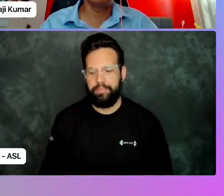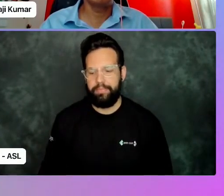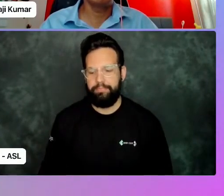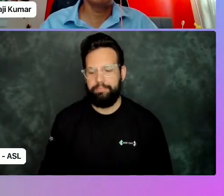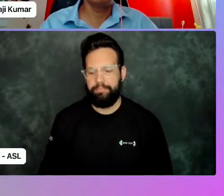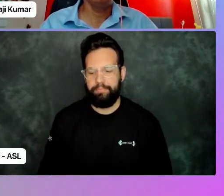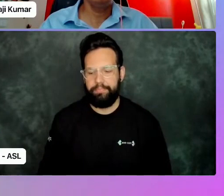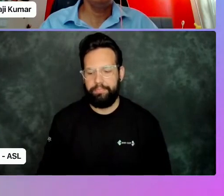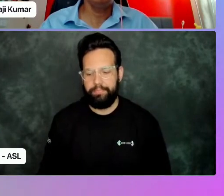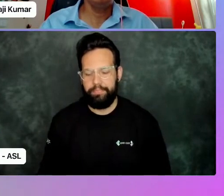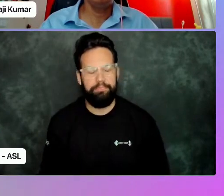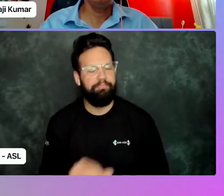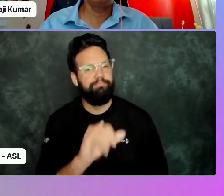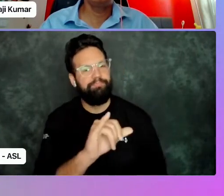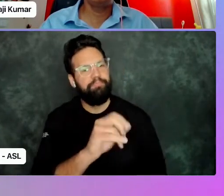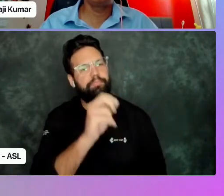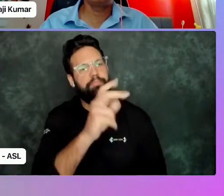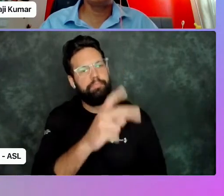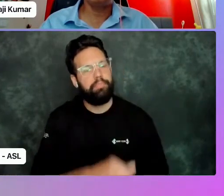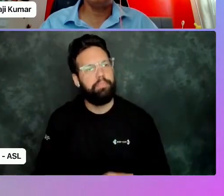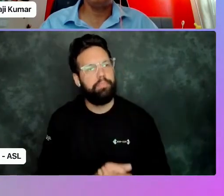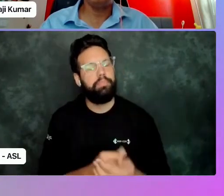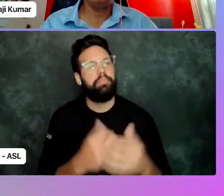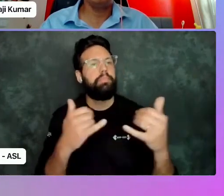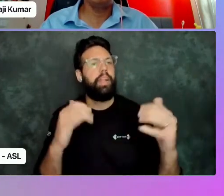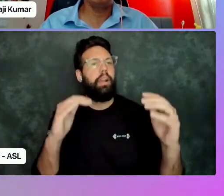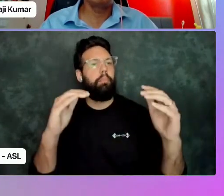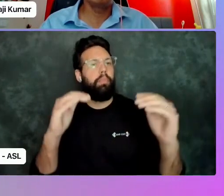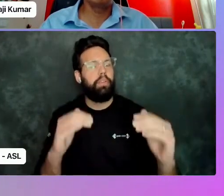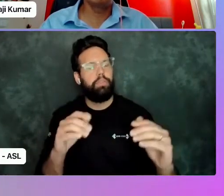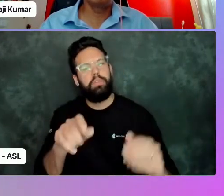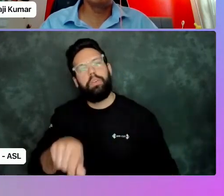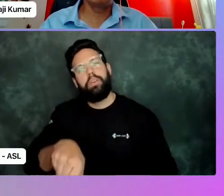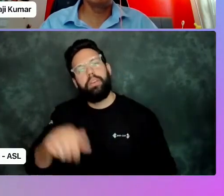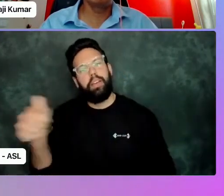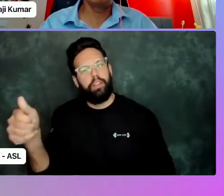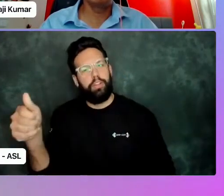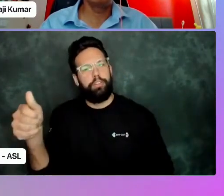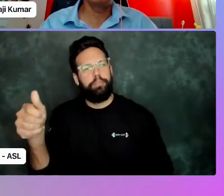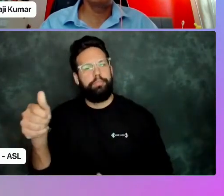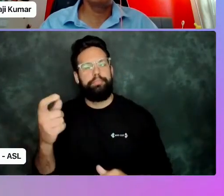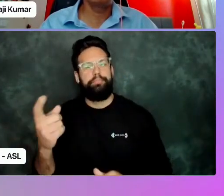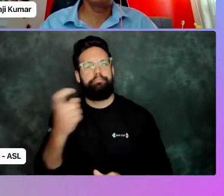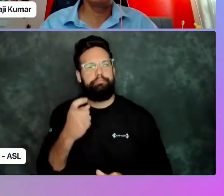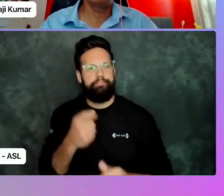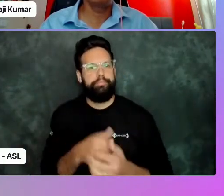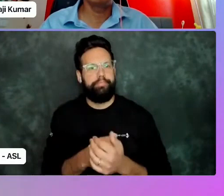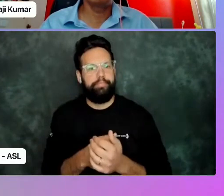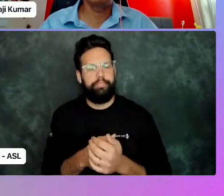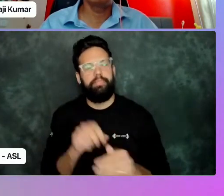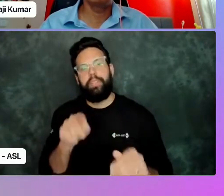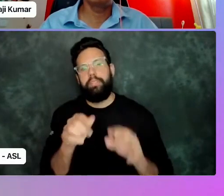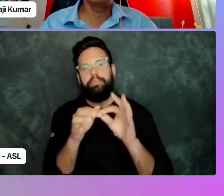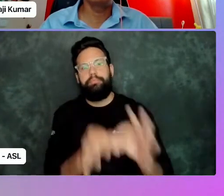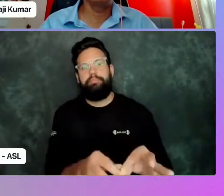Let's see. Moving on to another question. This one is regarding experience.